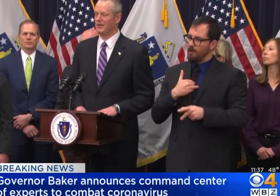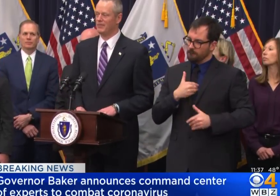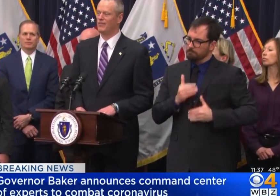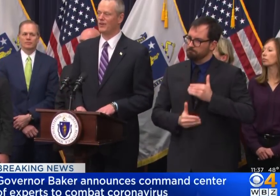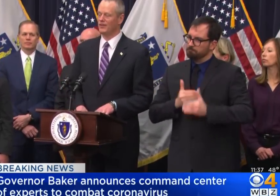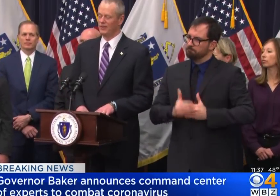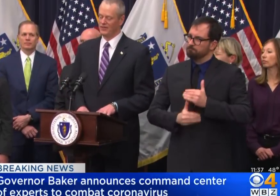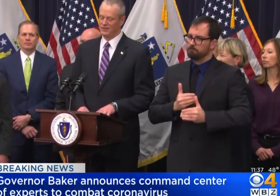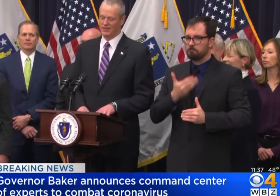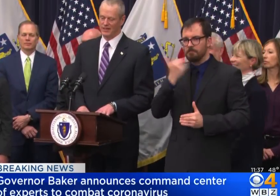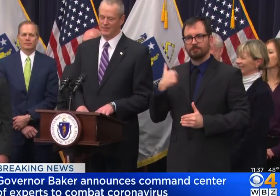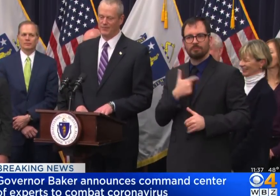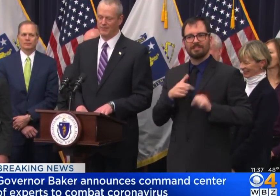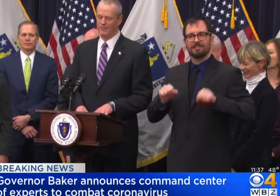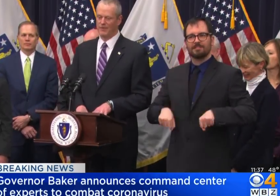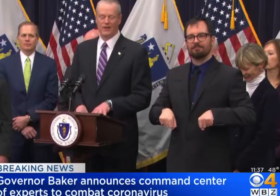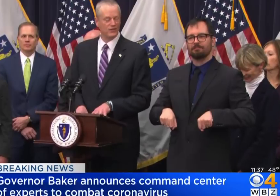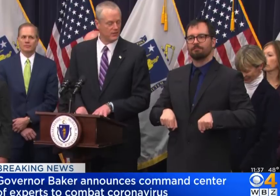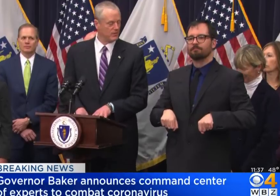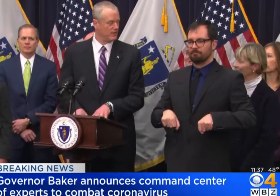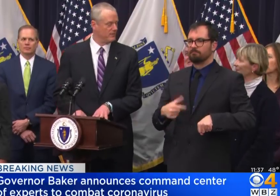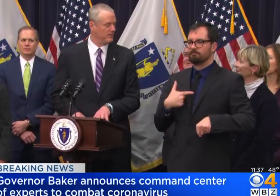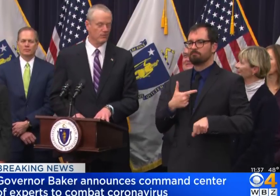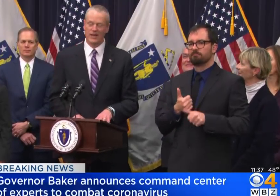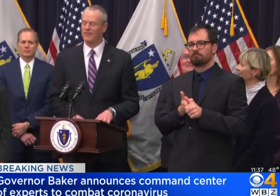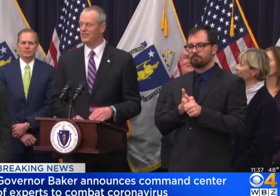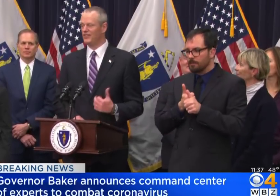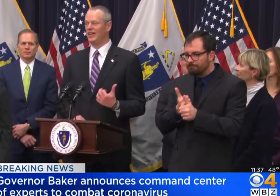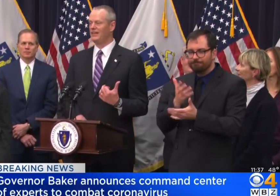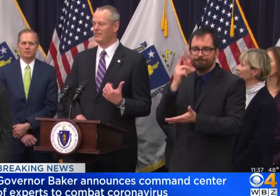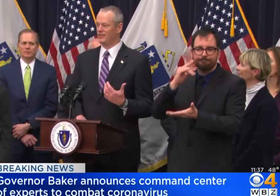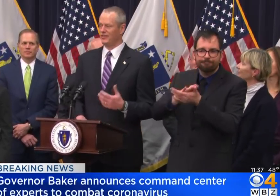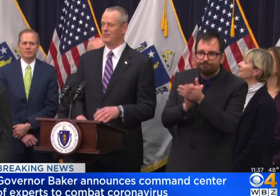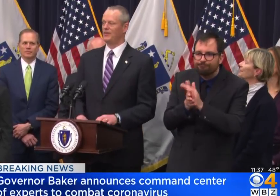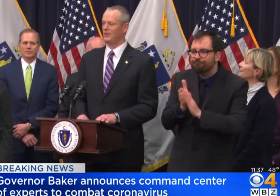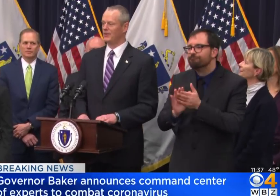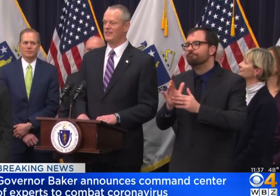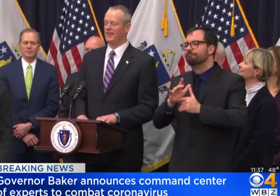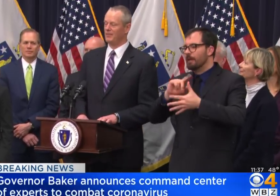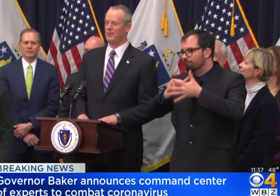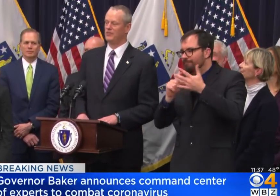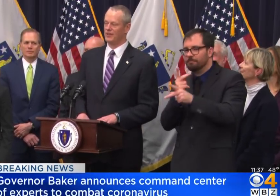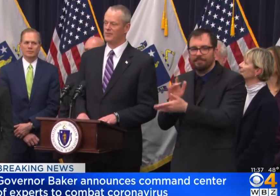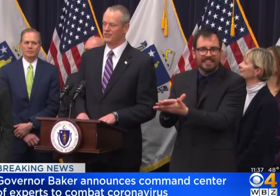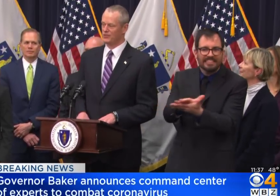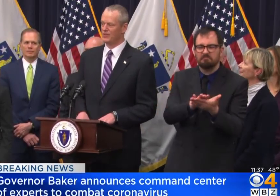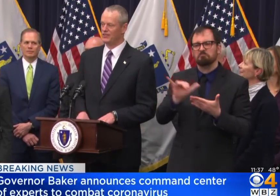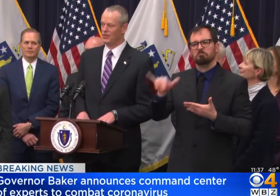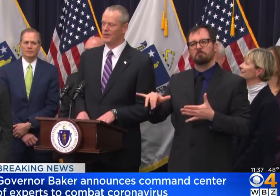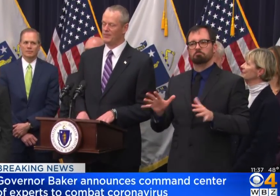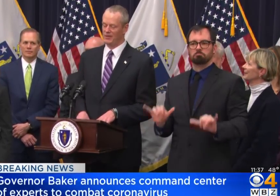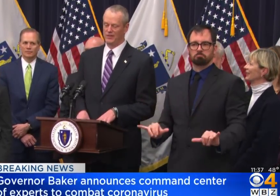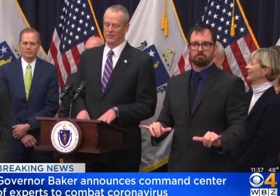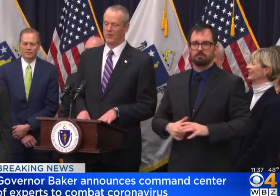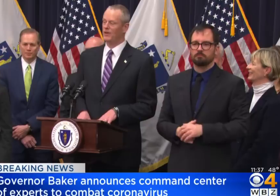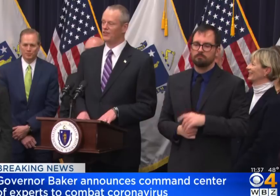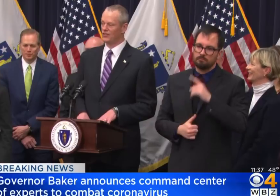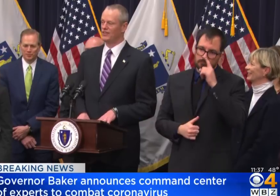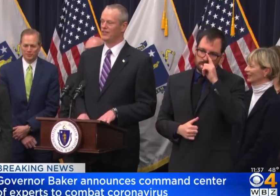I THINK WE ARE ALL DOING THE BEST WE CAN TO ABIDE BY WHAT I WOULD CALL THE HYGIENE ISSUES I TALKED ABOUT BEFORE.